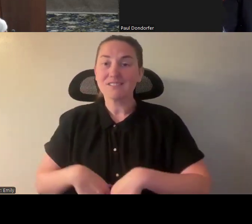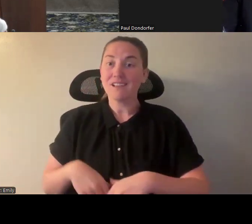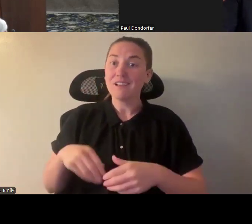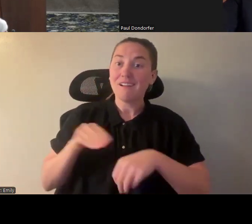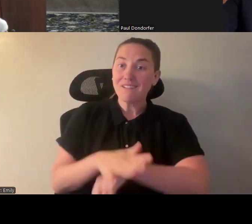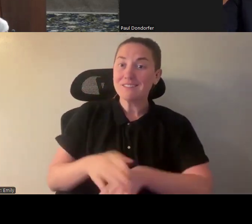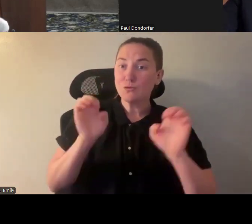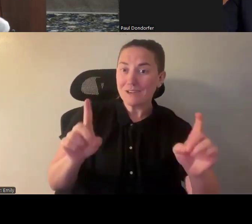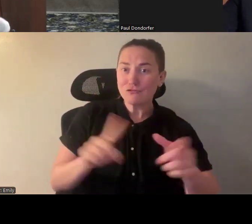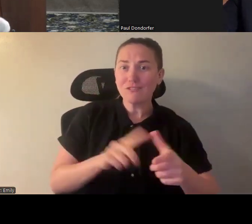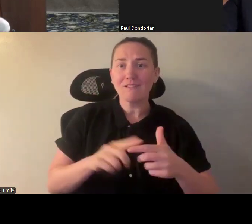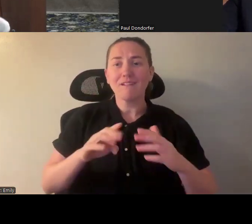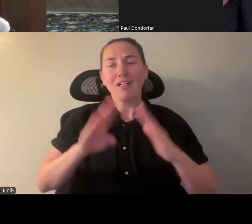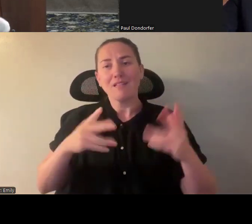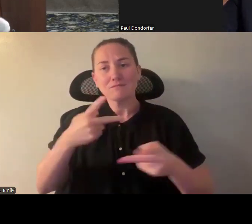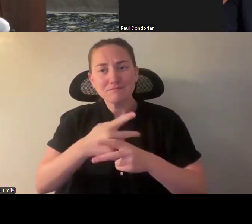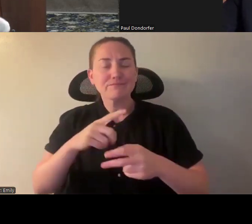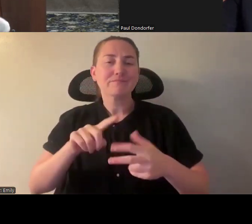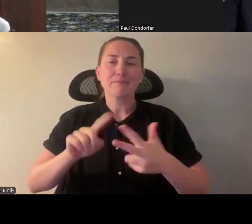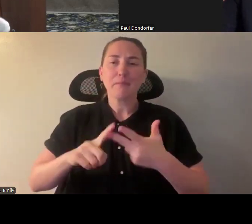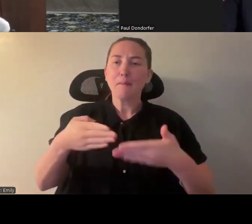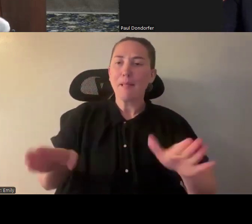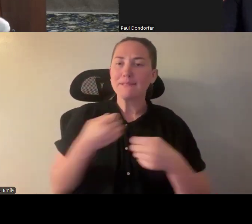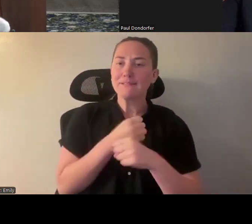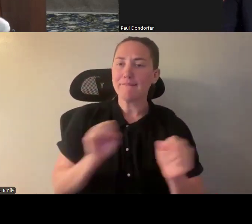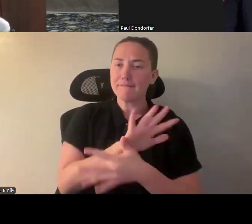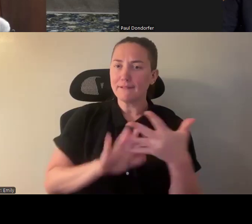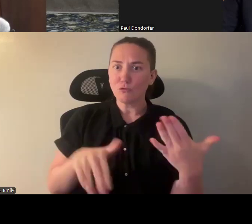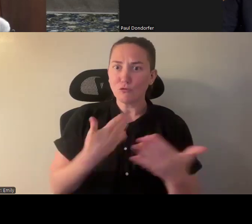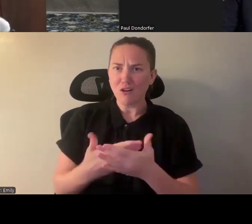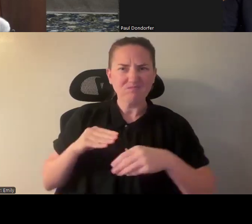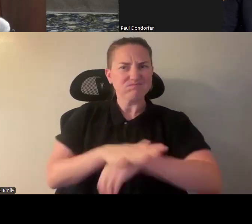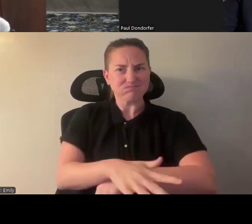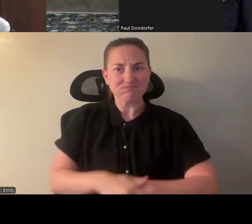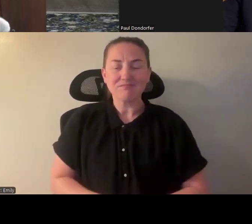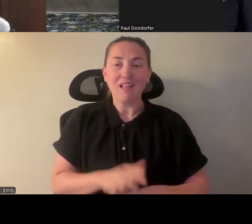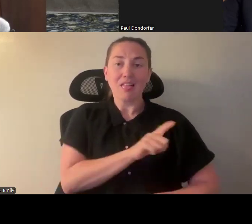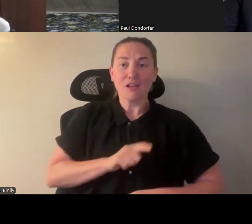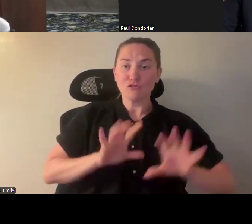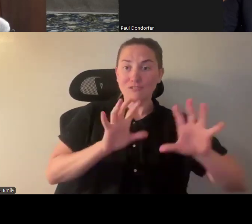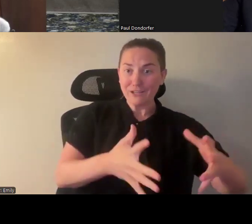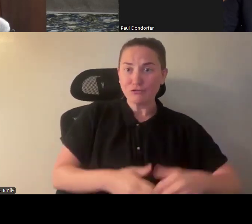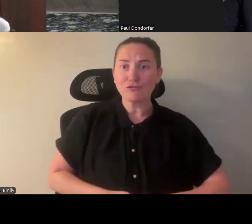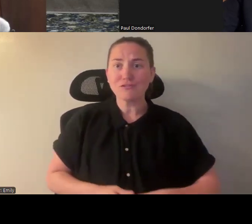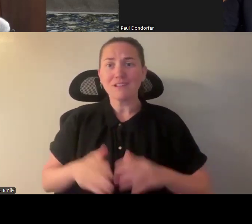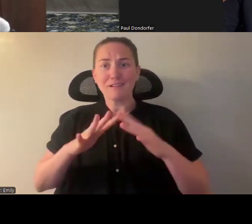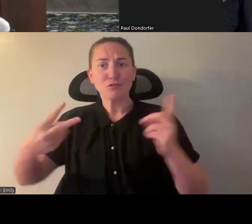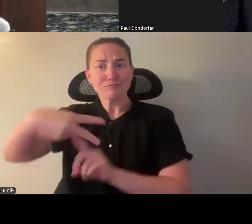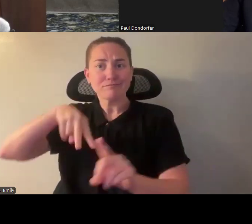healthc care and public safety This collaboration between legislators and diverse communities isn't